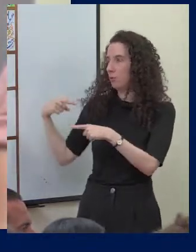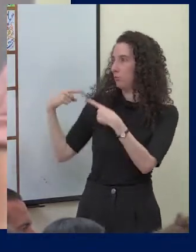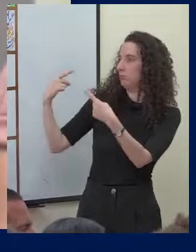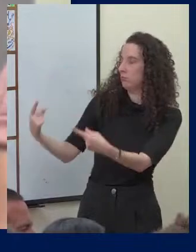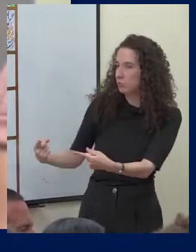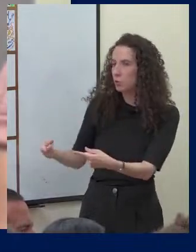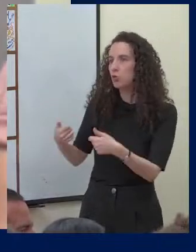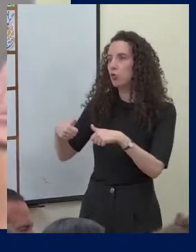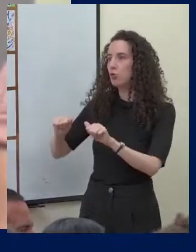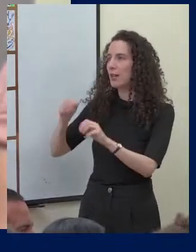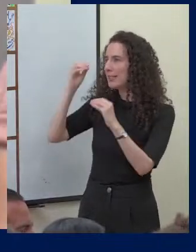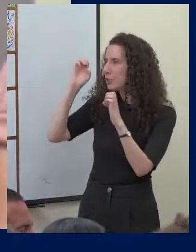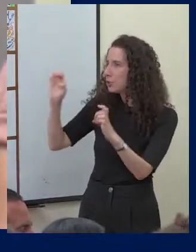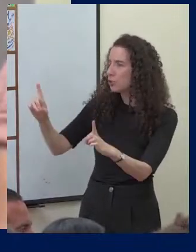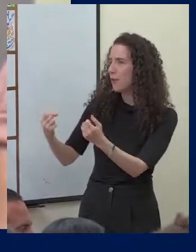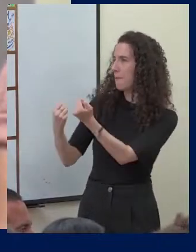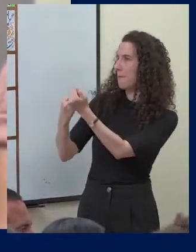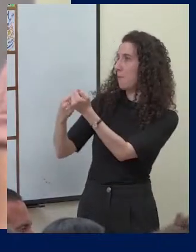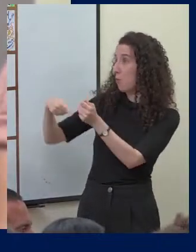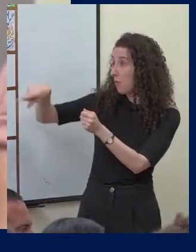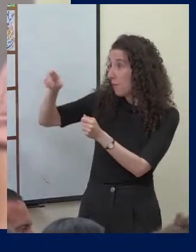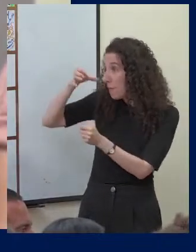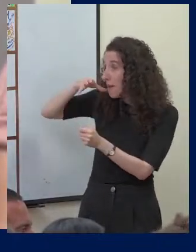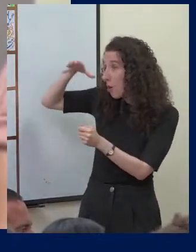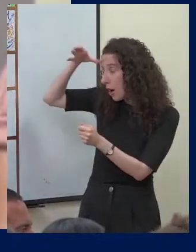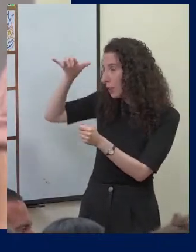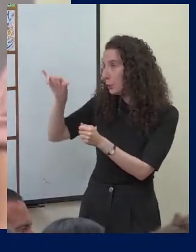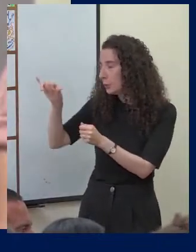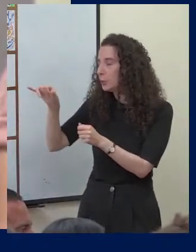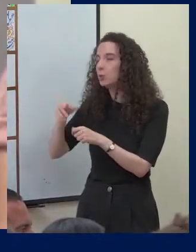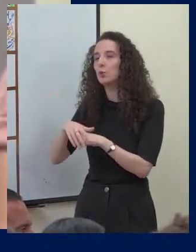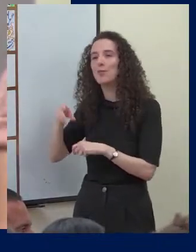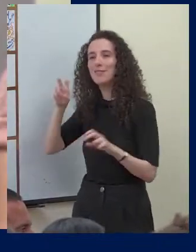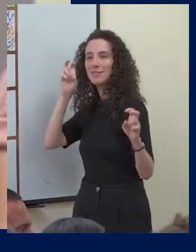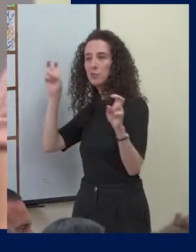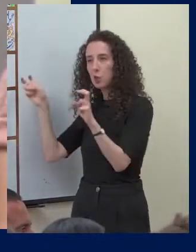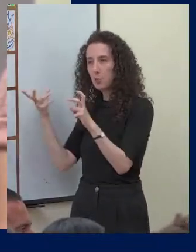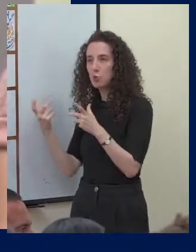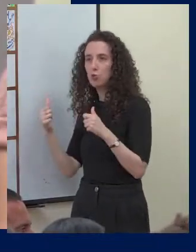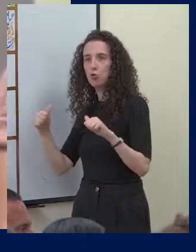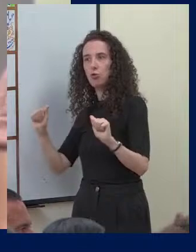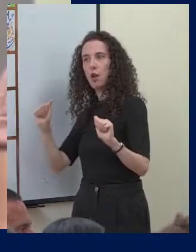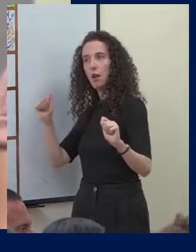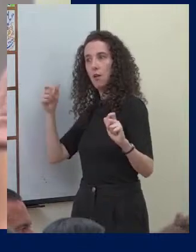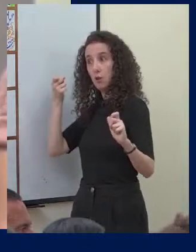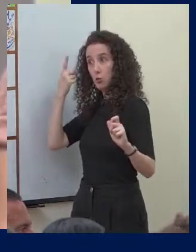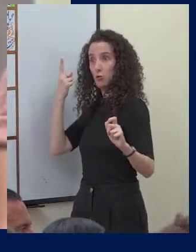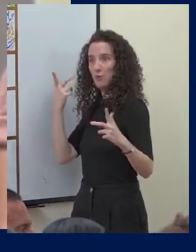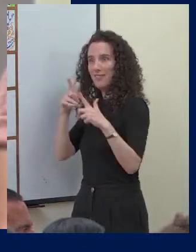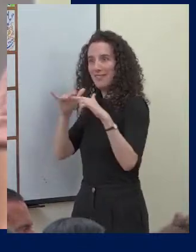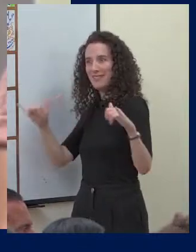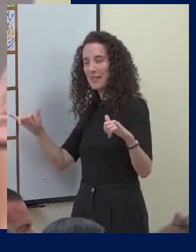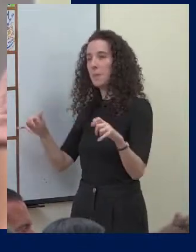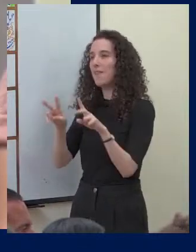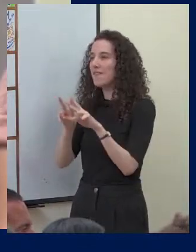These workshops address relevant topics while taking into account the cultural context and values of the Latino community.